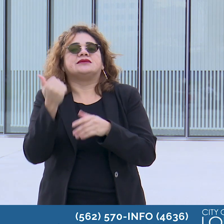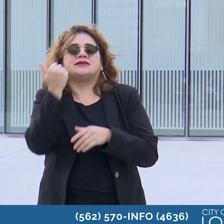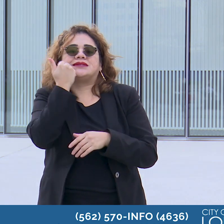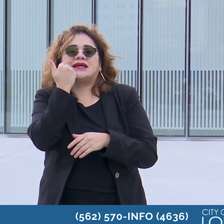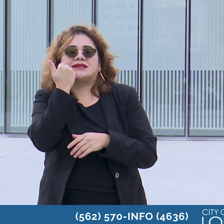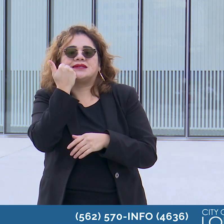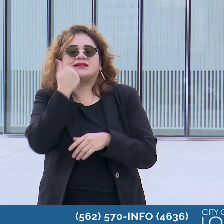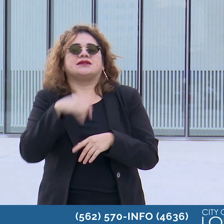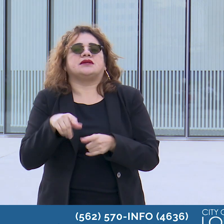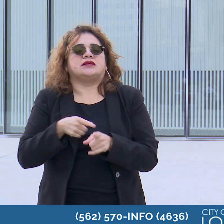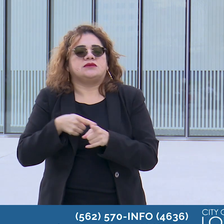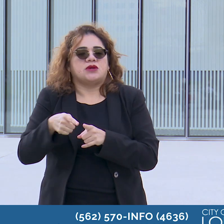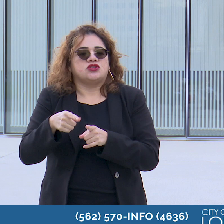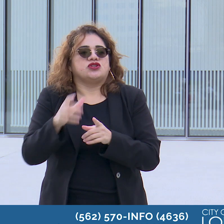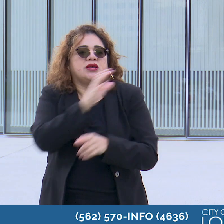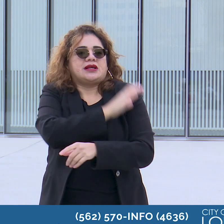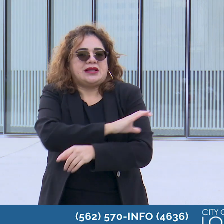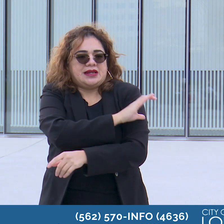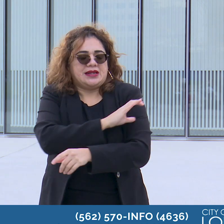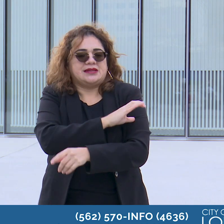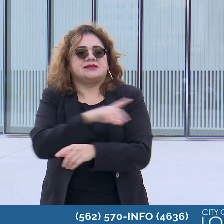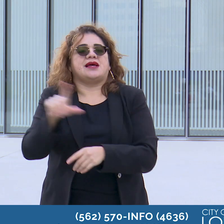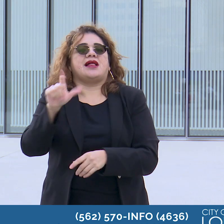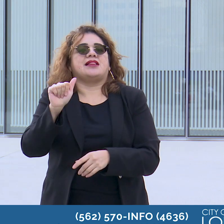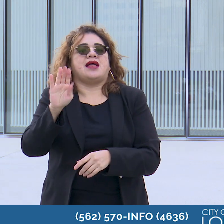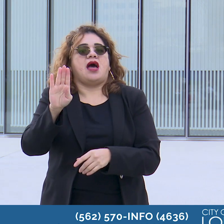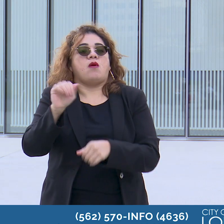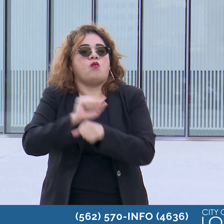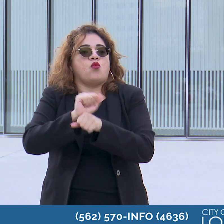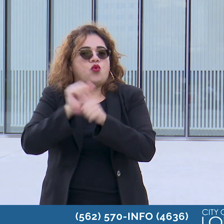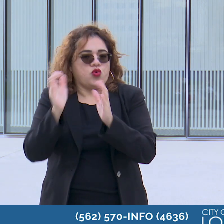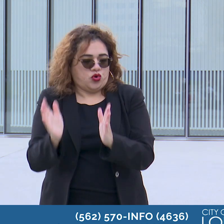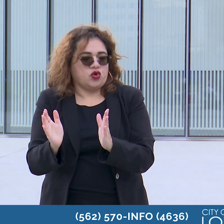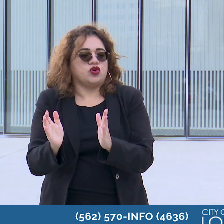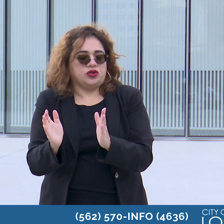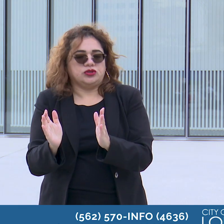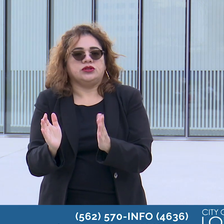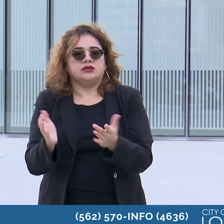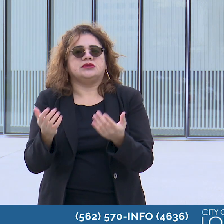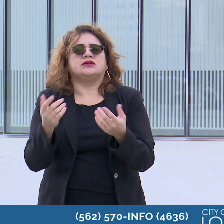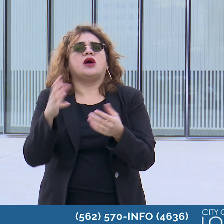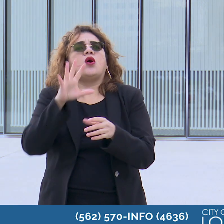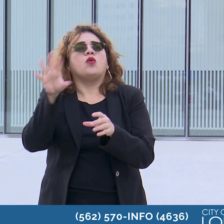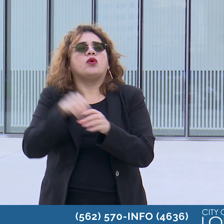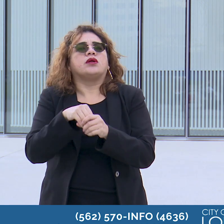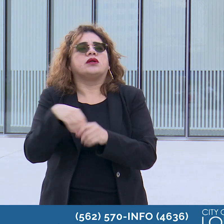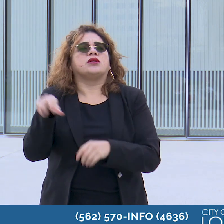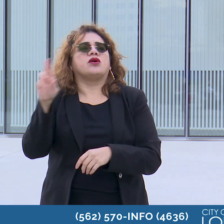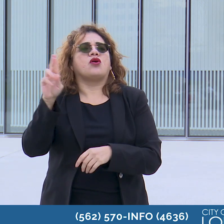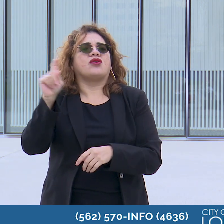clinics, lab workers and many workers within our pharmacies.